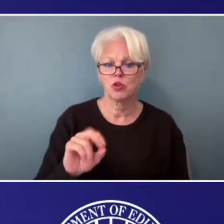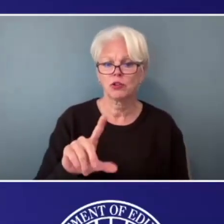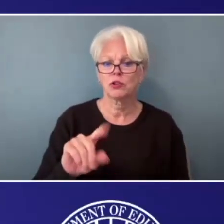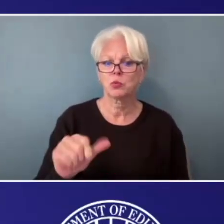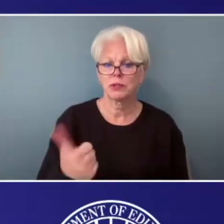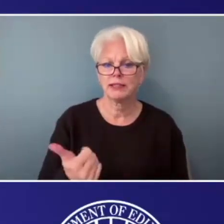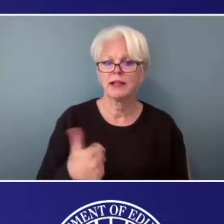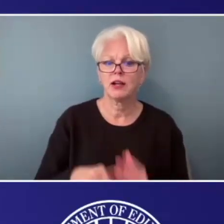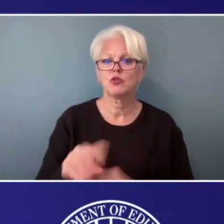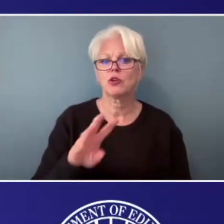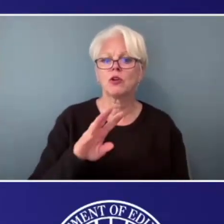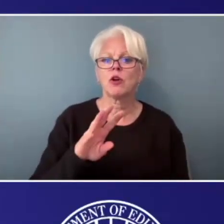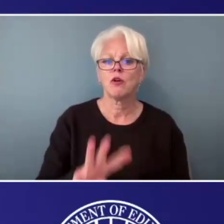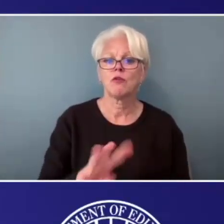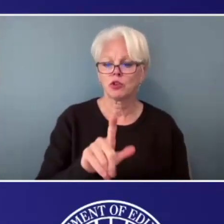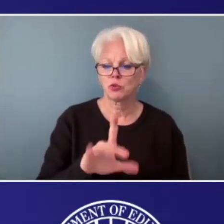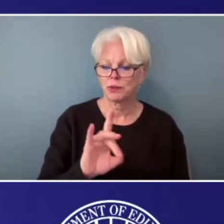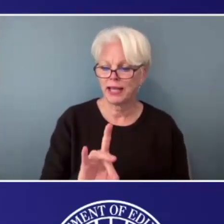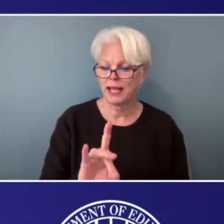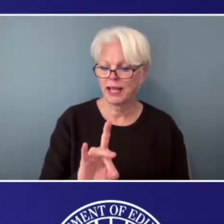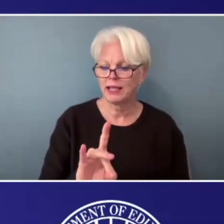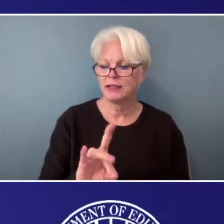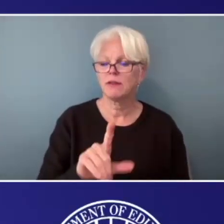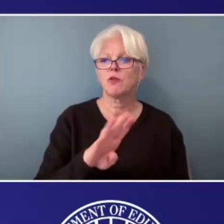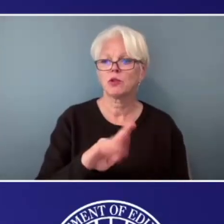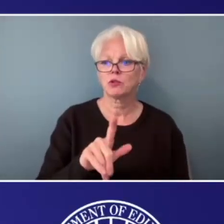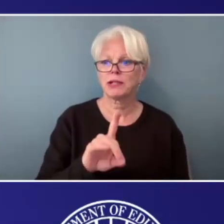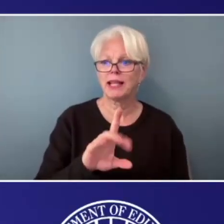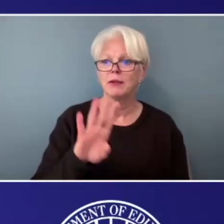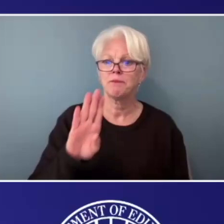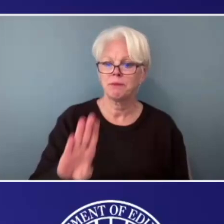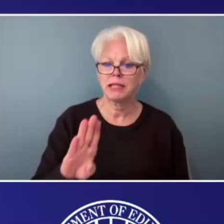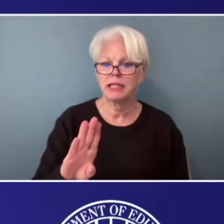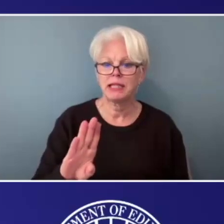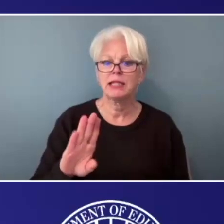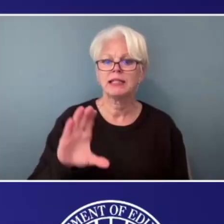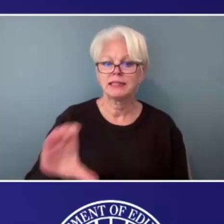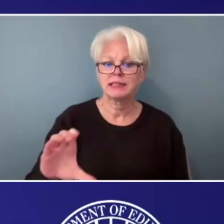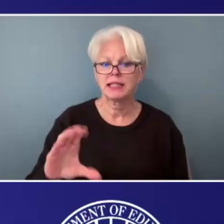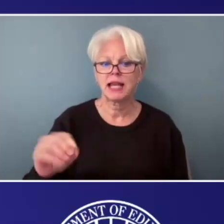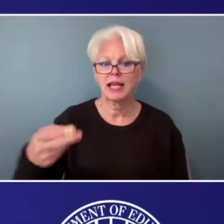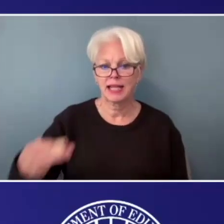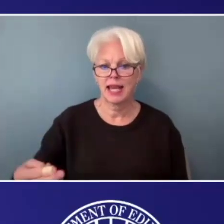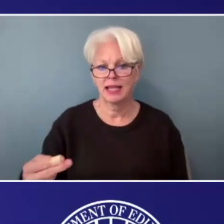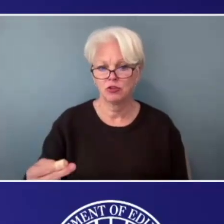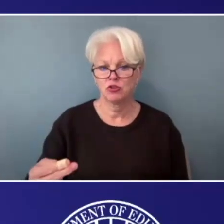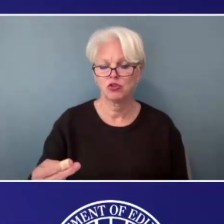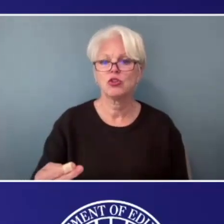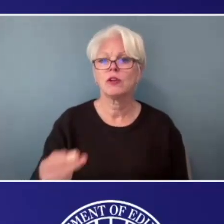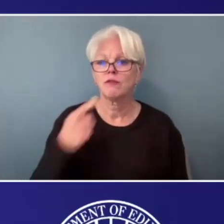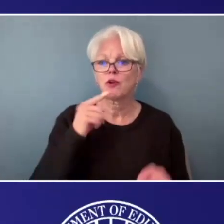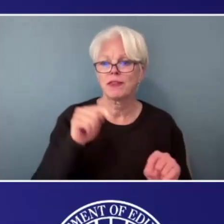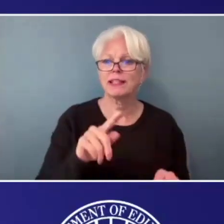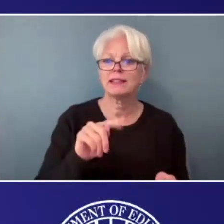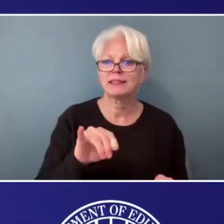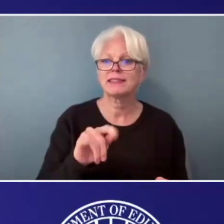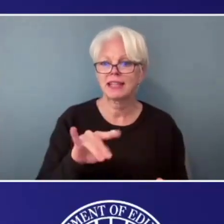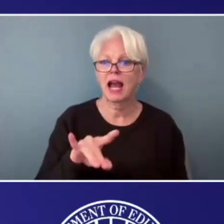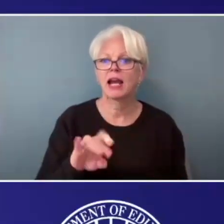428B, 428C, and 428H of this Title. I read that in because the exceptionally